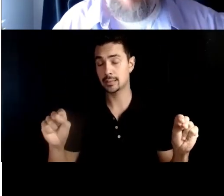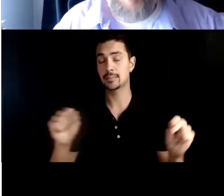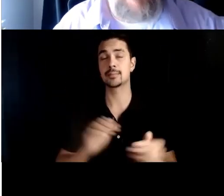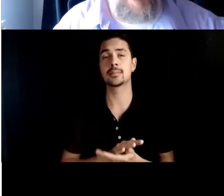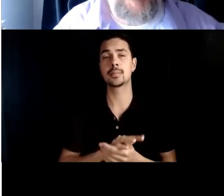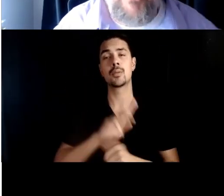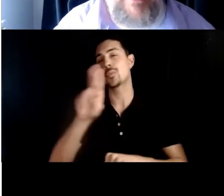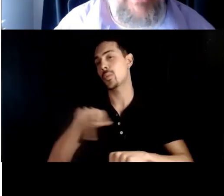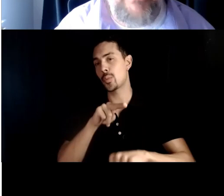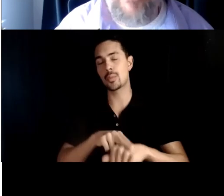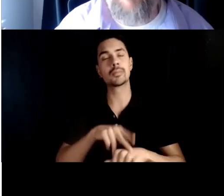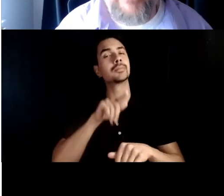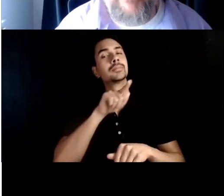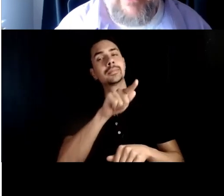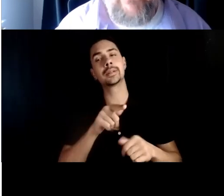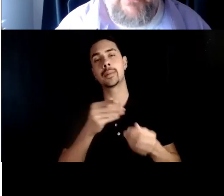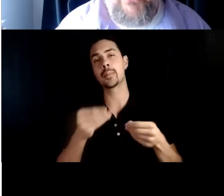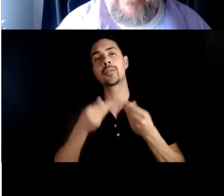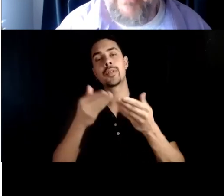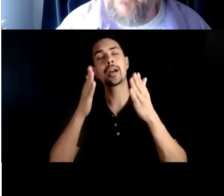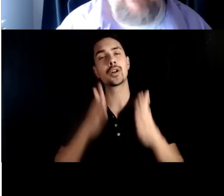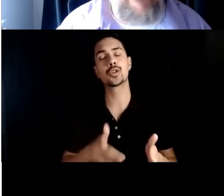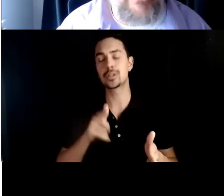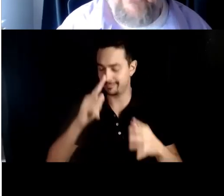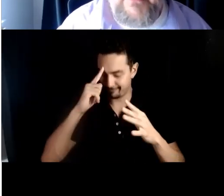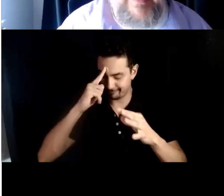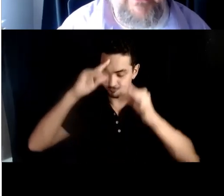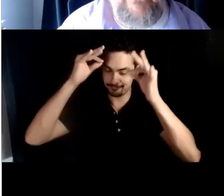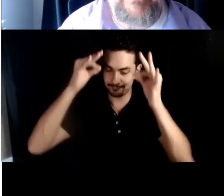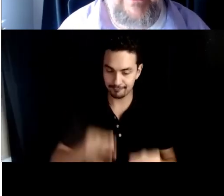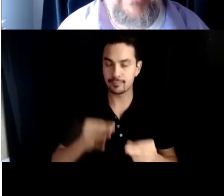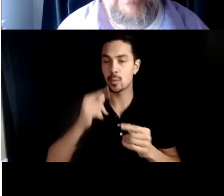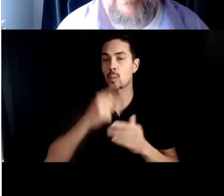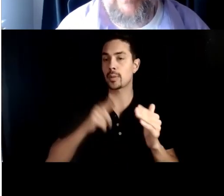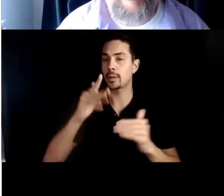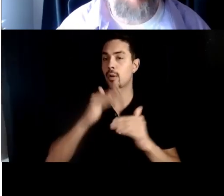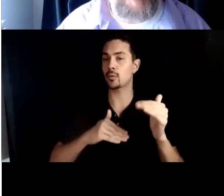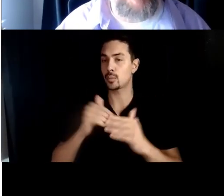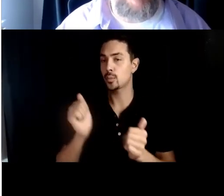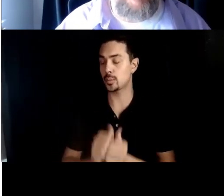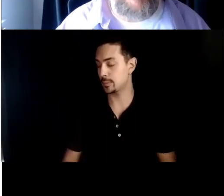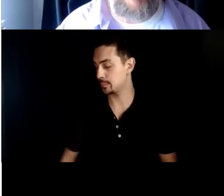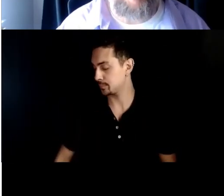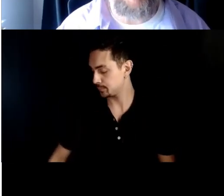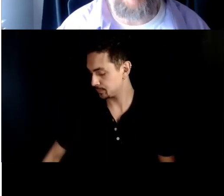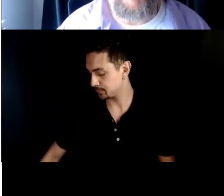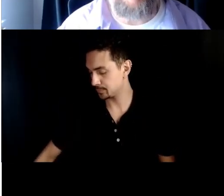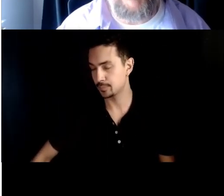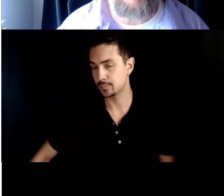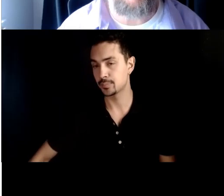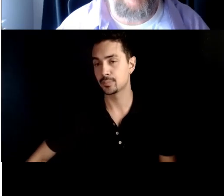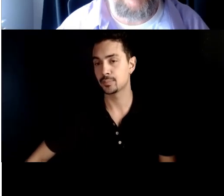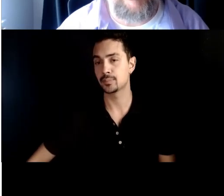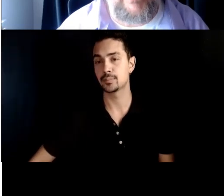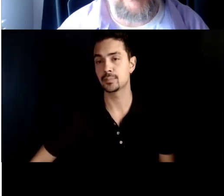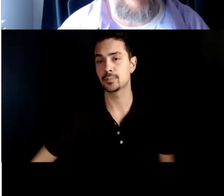to make their own determination about what they're comfortable with, that we all feel comfortable at different things. But to know that ahead of time and to be clear with clients